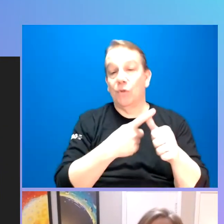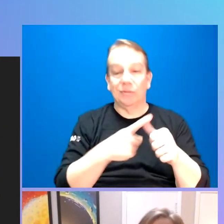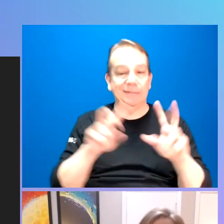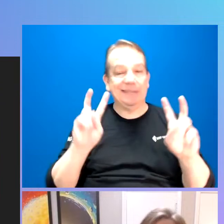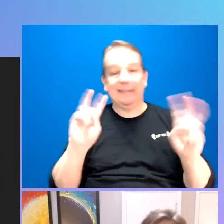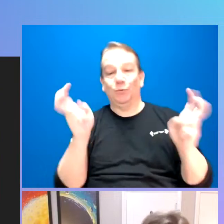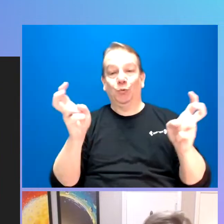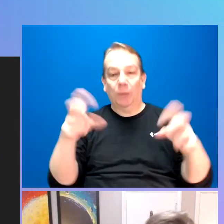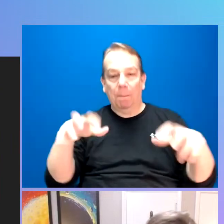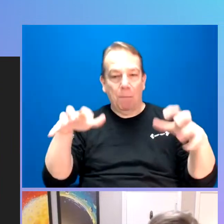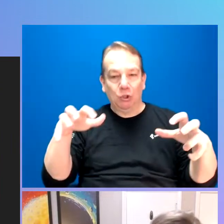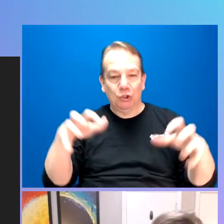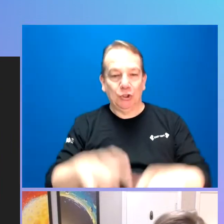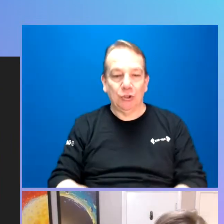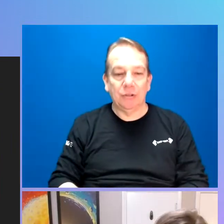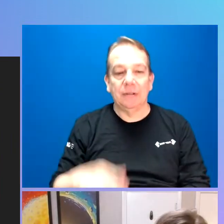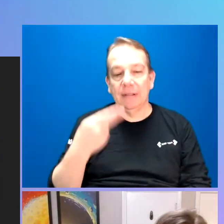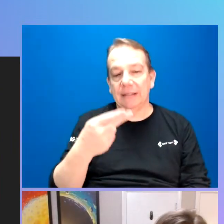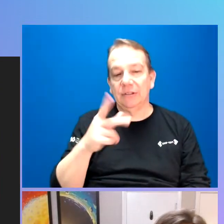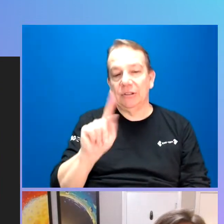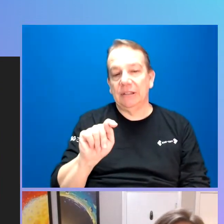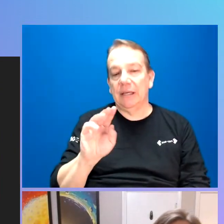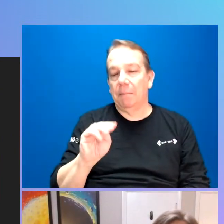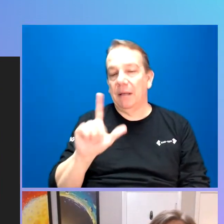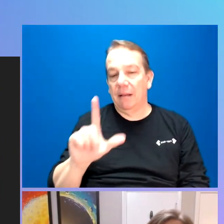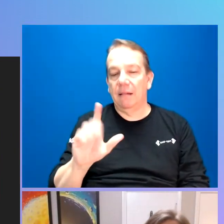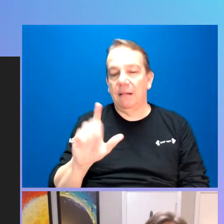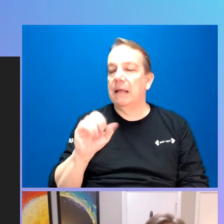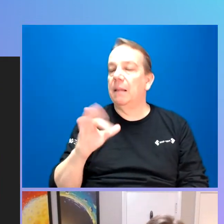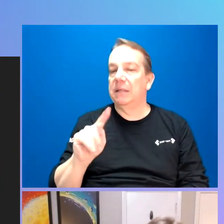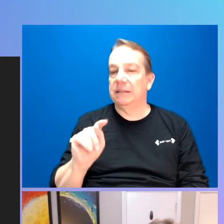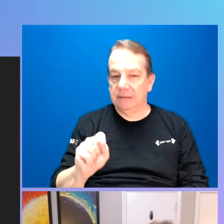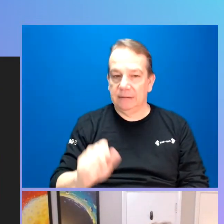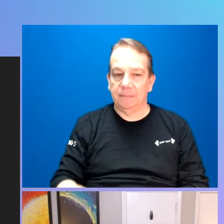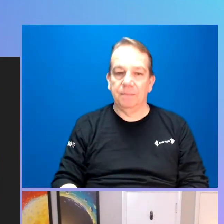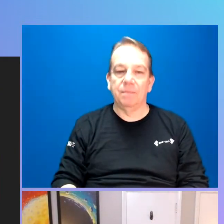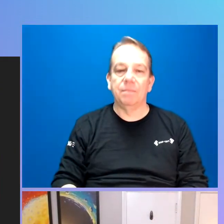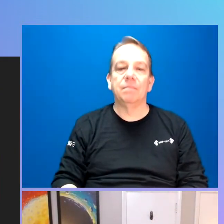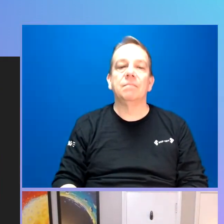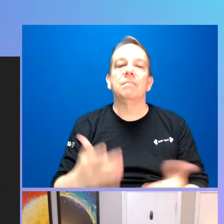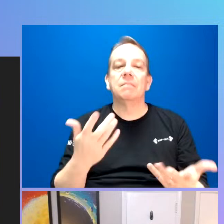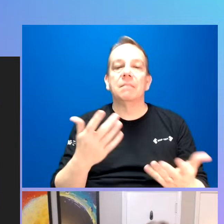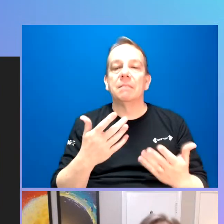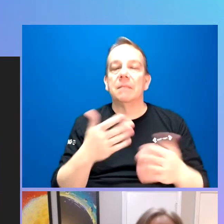elements. So slow really. We